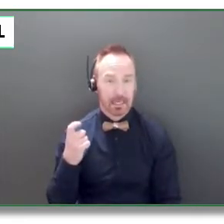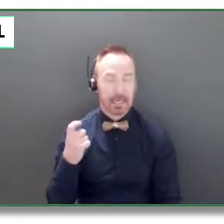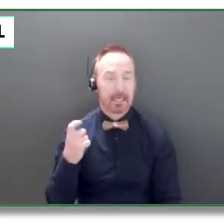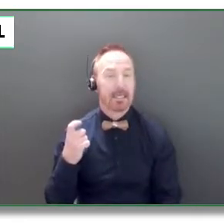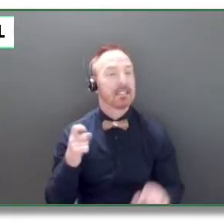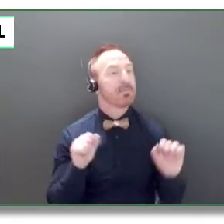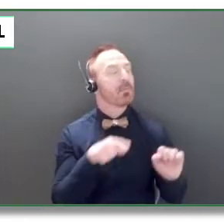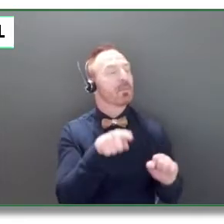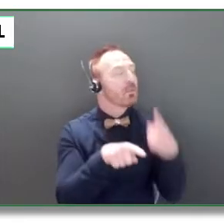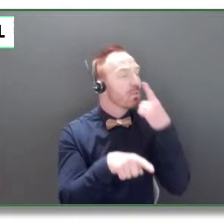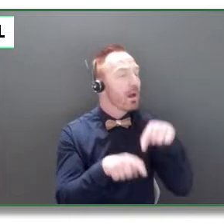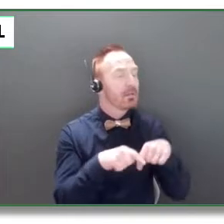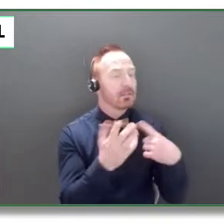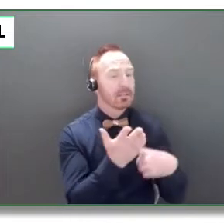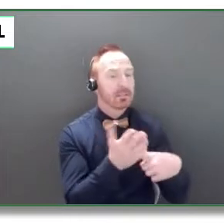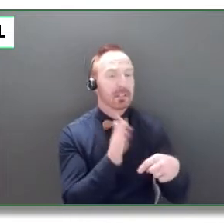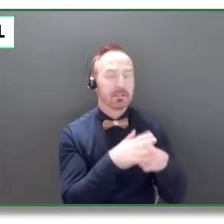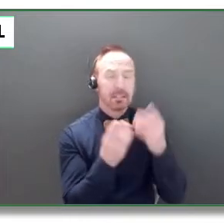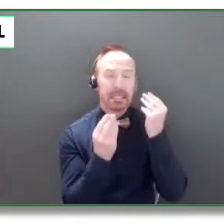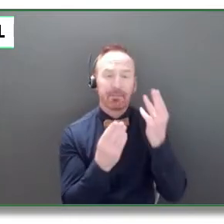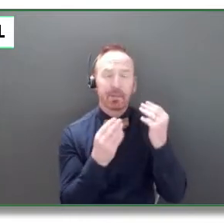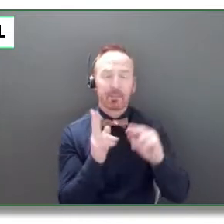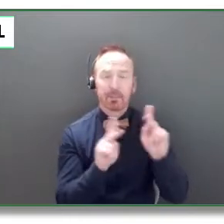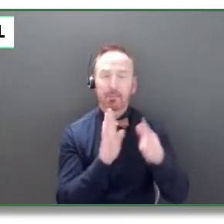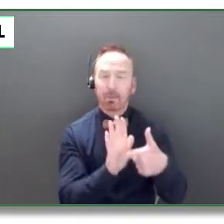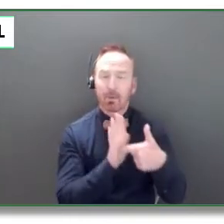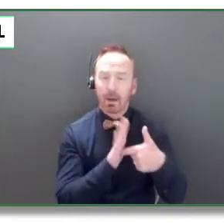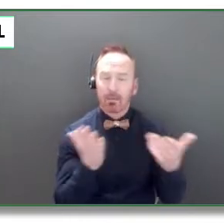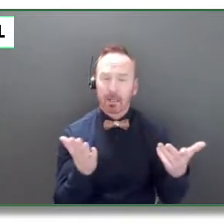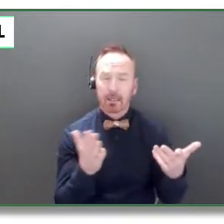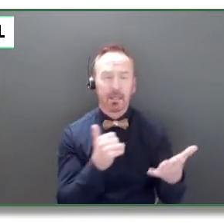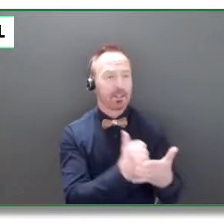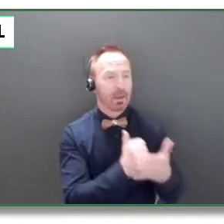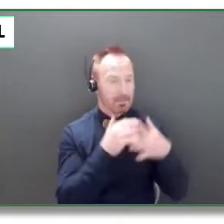information people might need in order to decide if a trail is accessible to